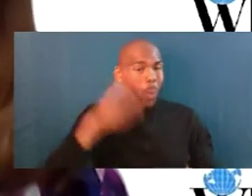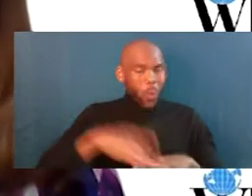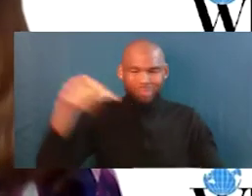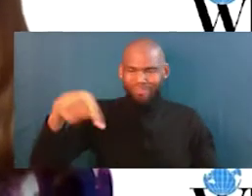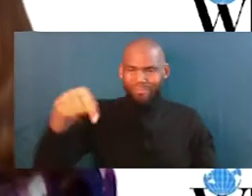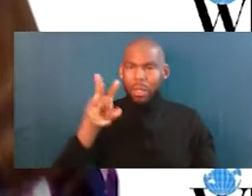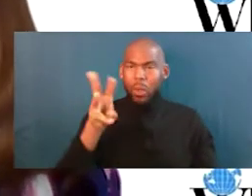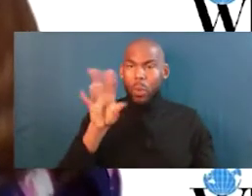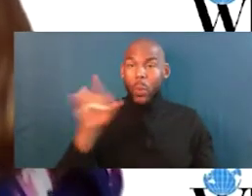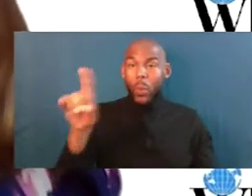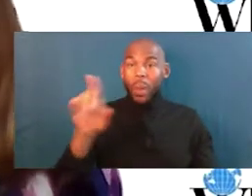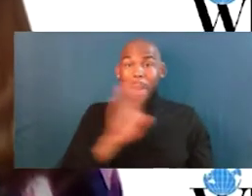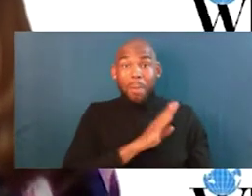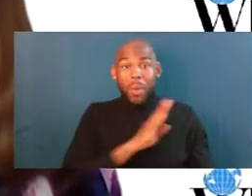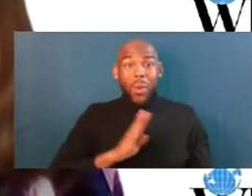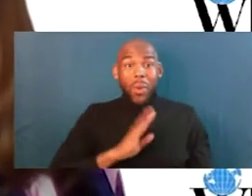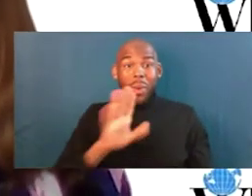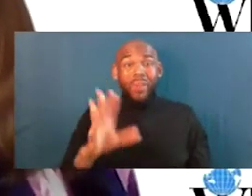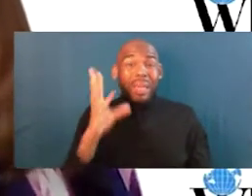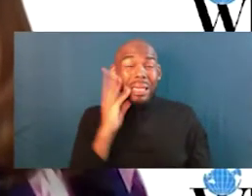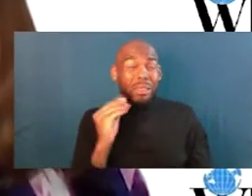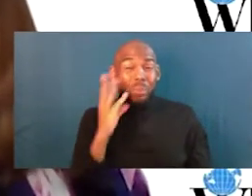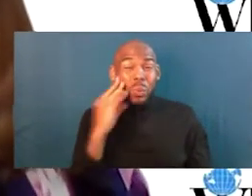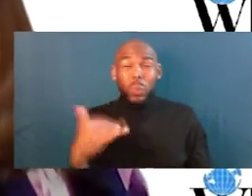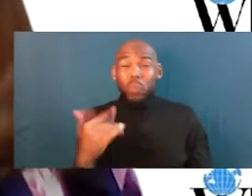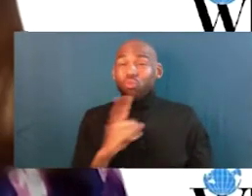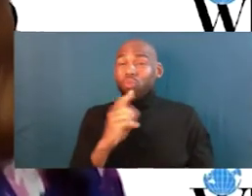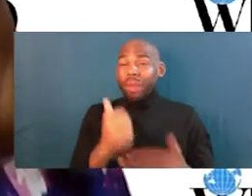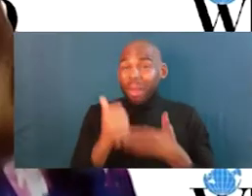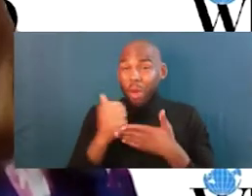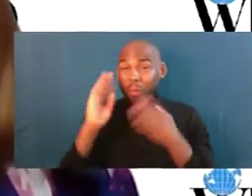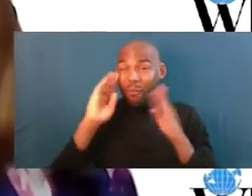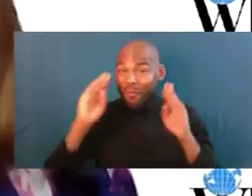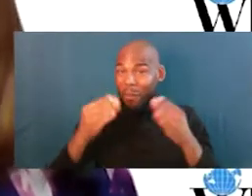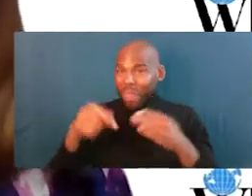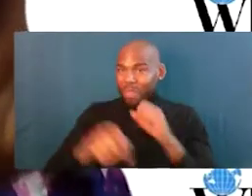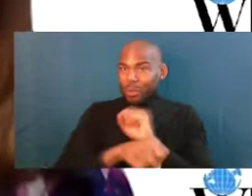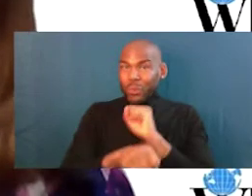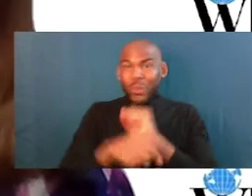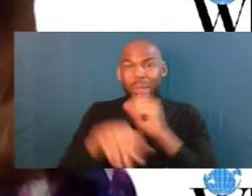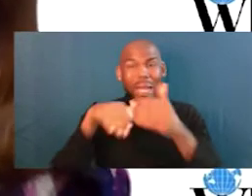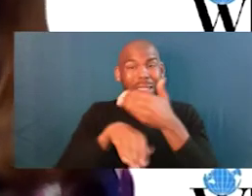and their wealth of experience that really helps focus our work in accessibility and